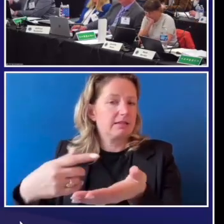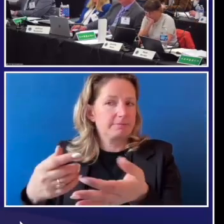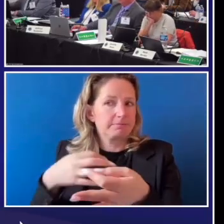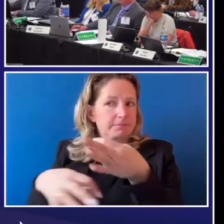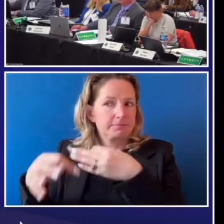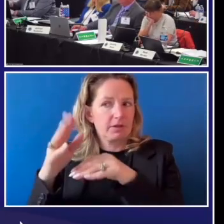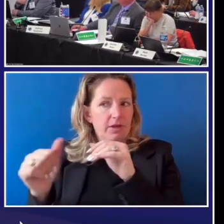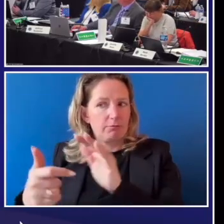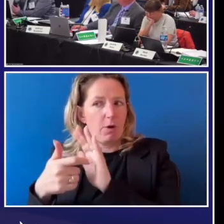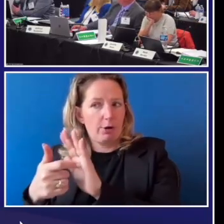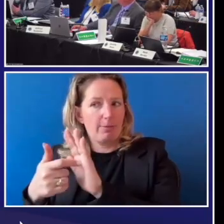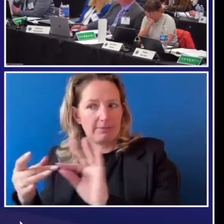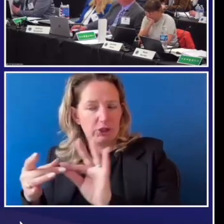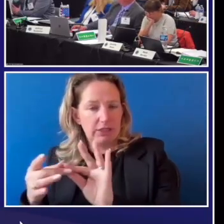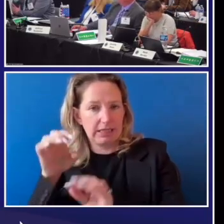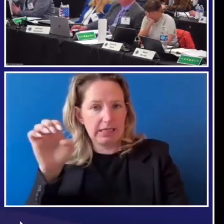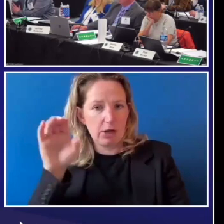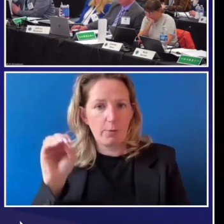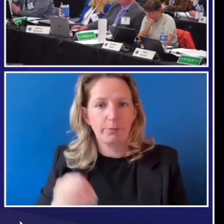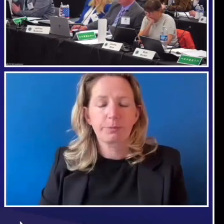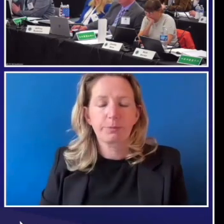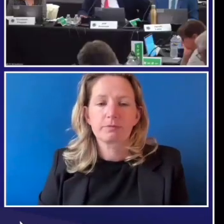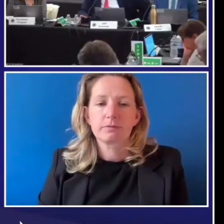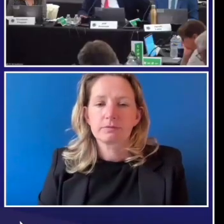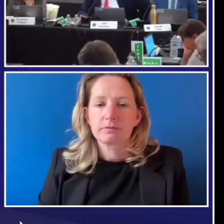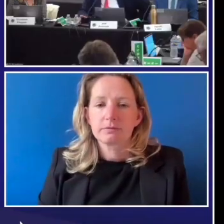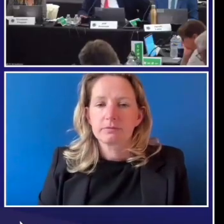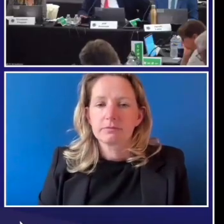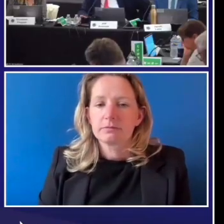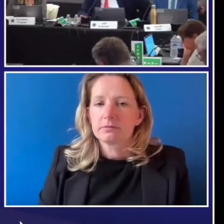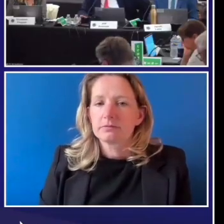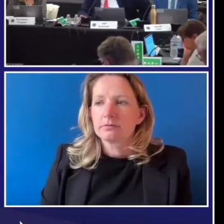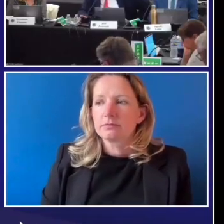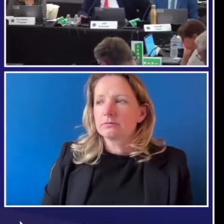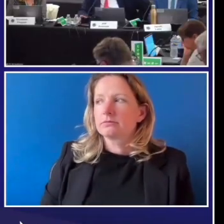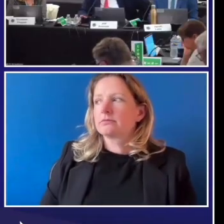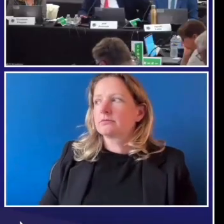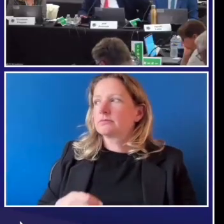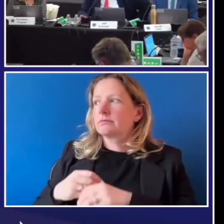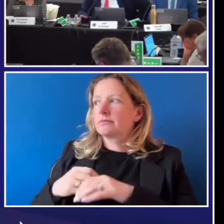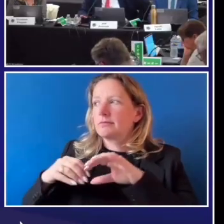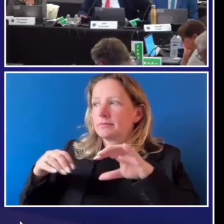Well, I think if you look at sort of activity in this area, it revolves